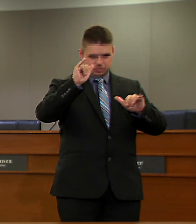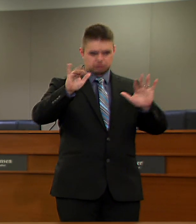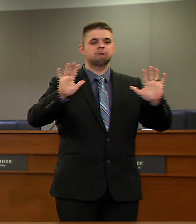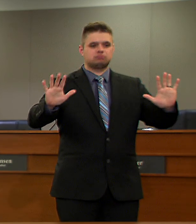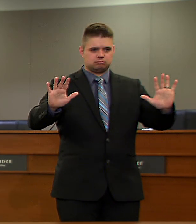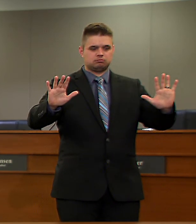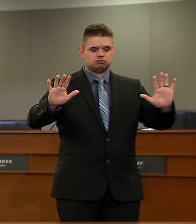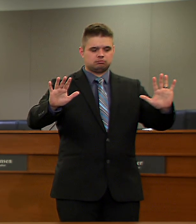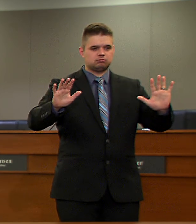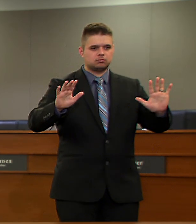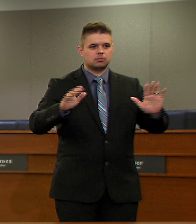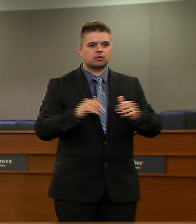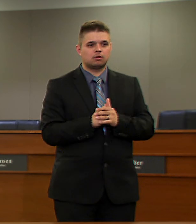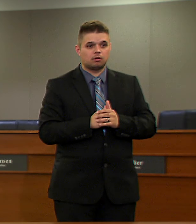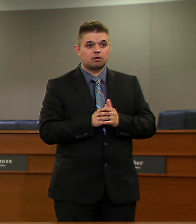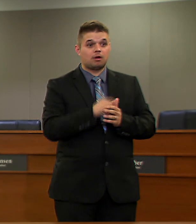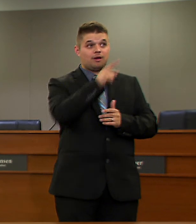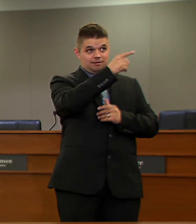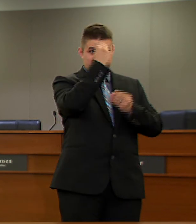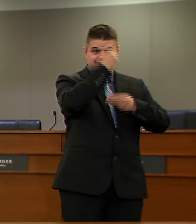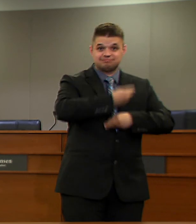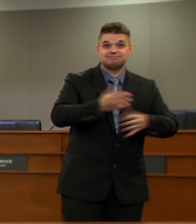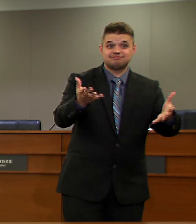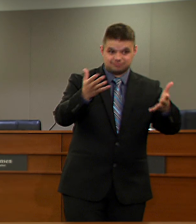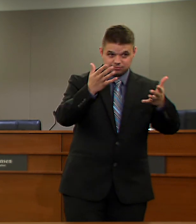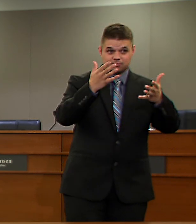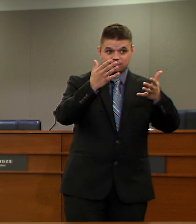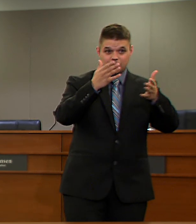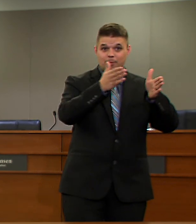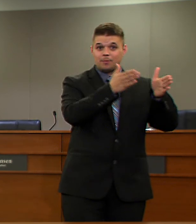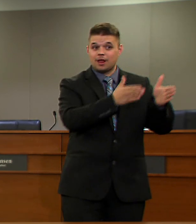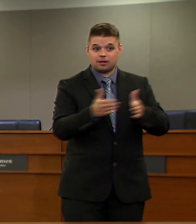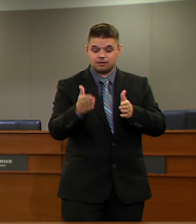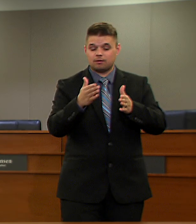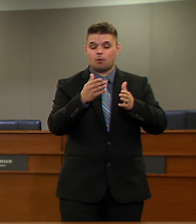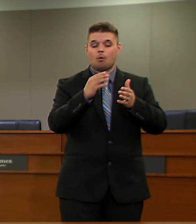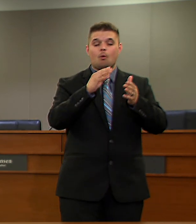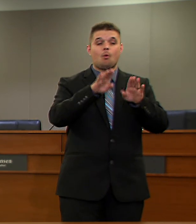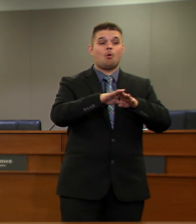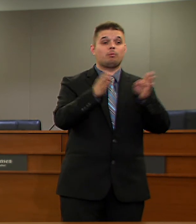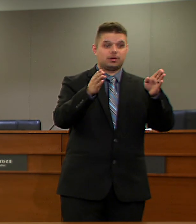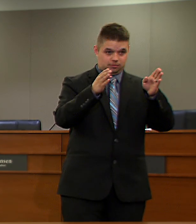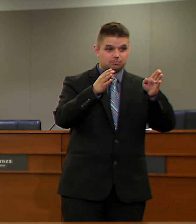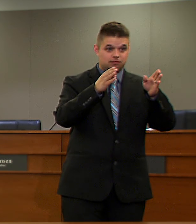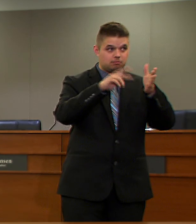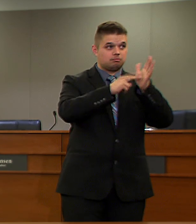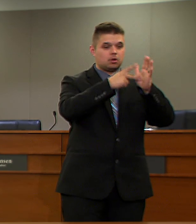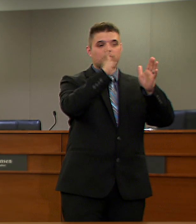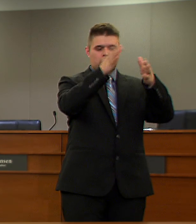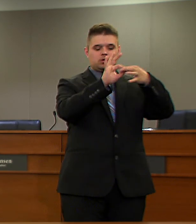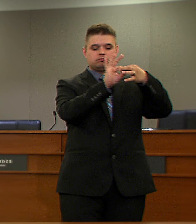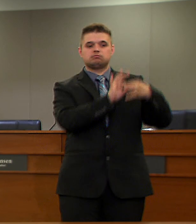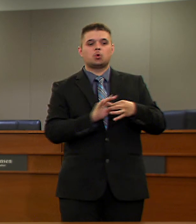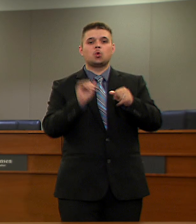state's economy will be closely coordinated with Oregon and California to ensure the virus